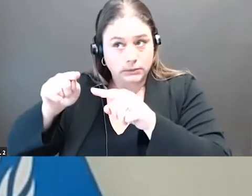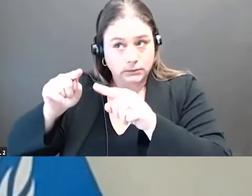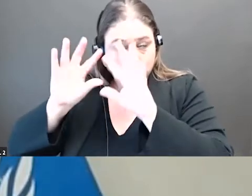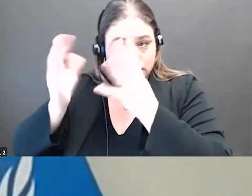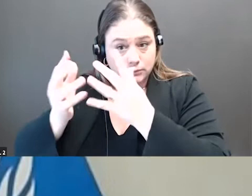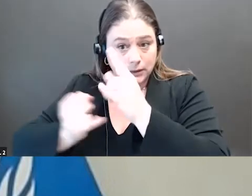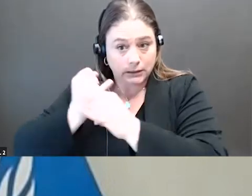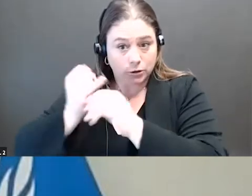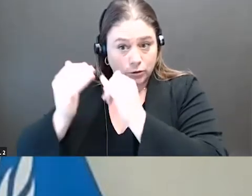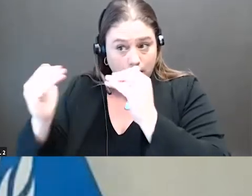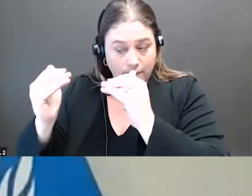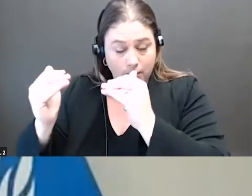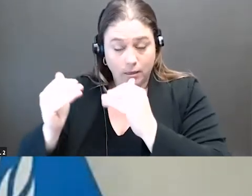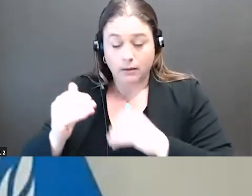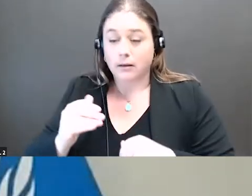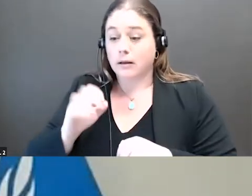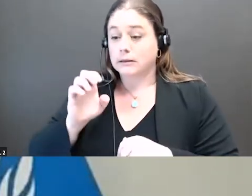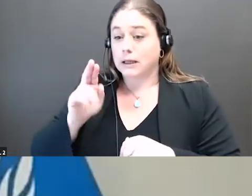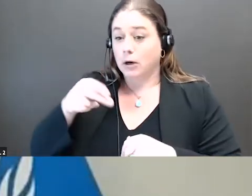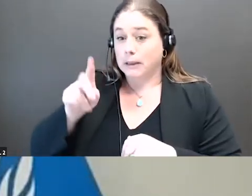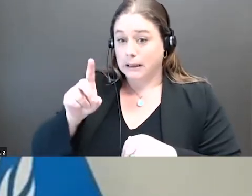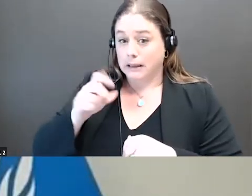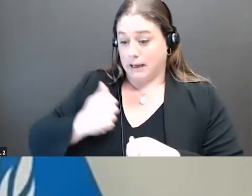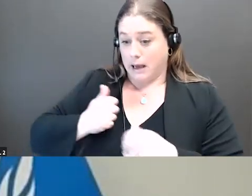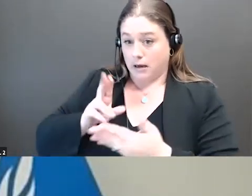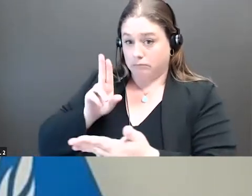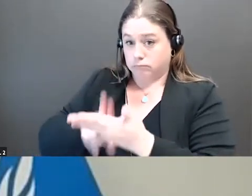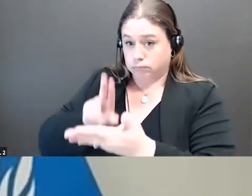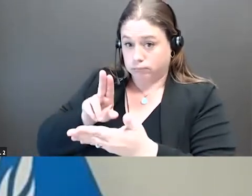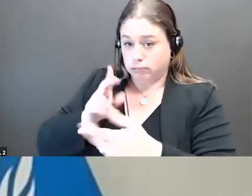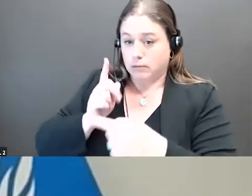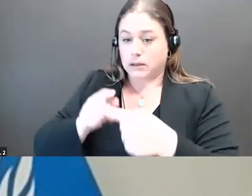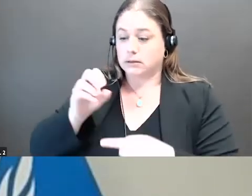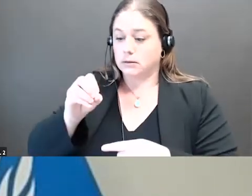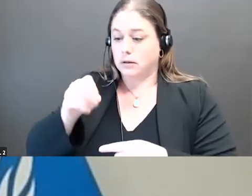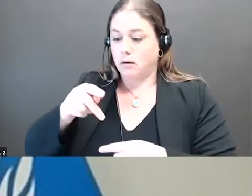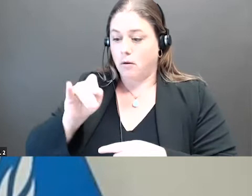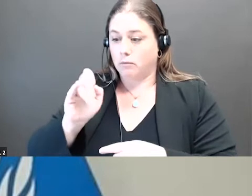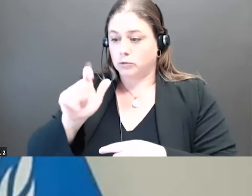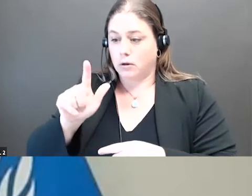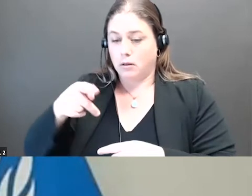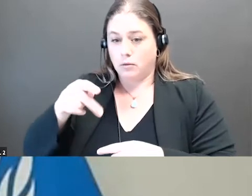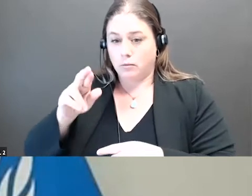ratified the CRPD as well as the Optional Protocol. One of your partner organizations,